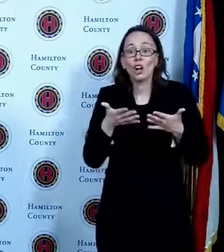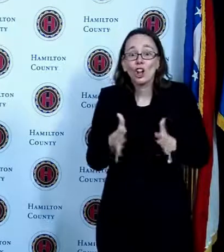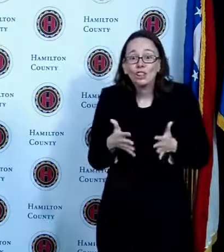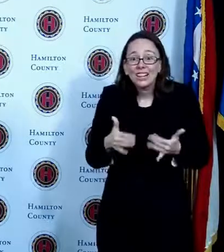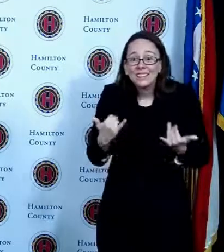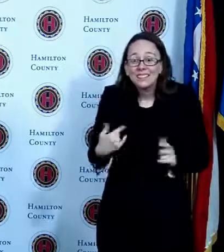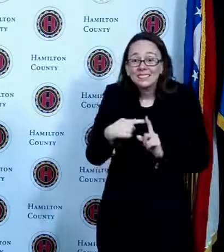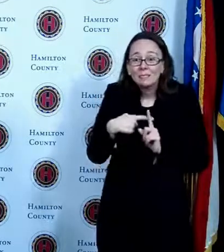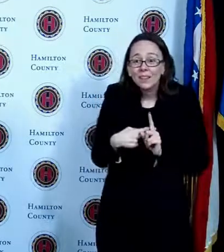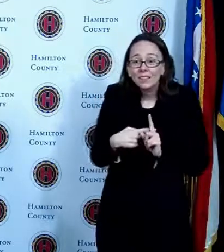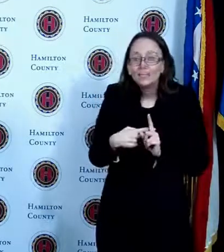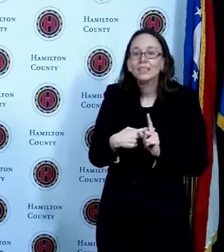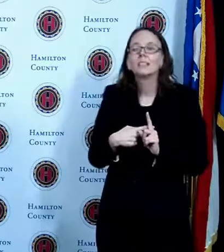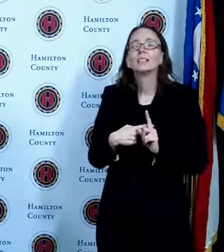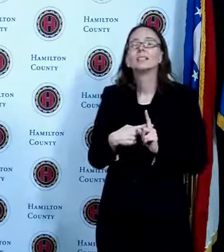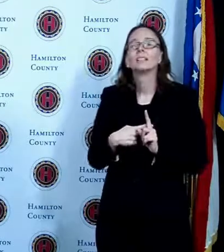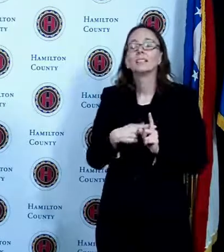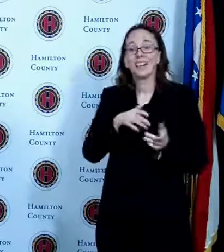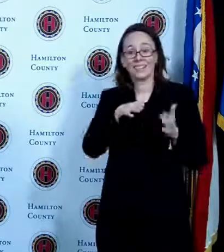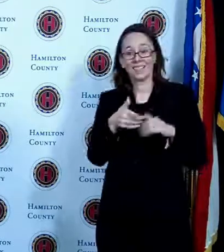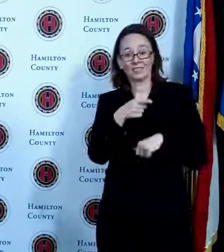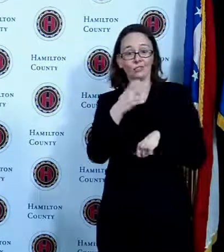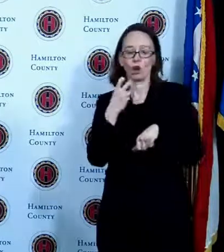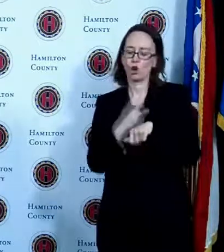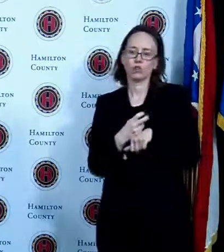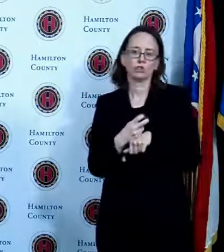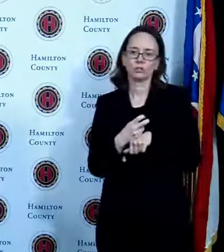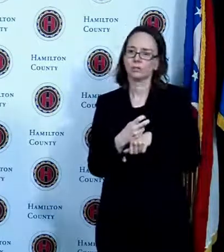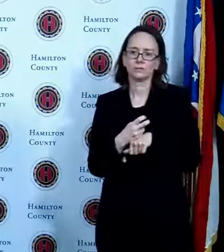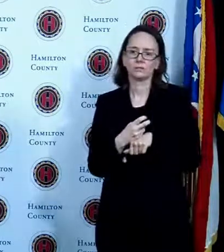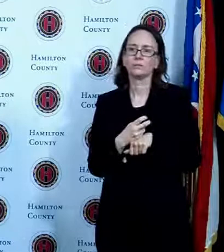but what's hard on everybody else is that not only do we know people but that